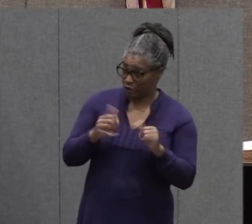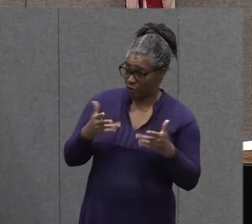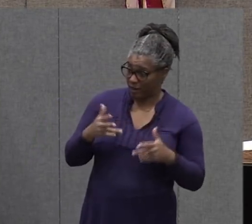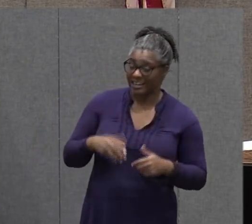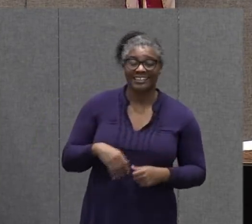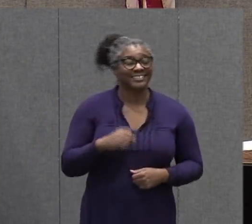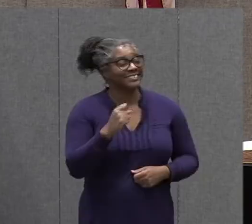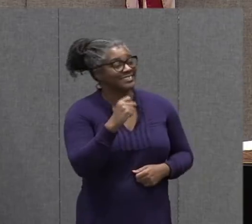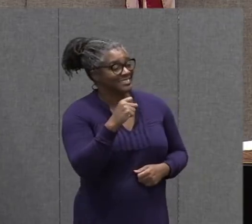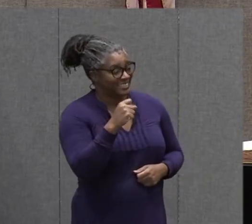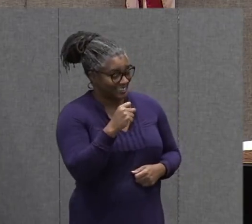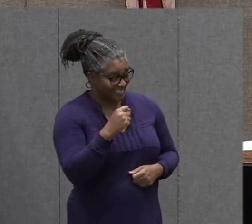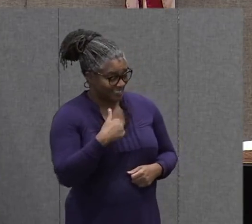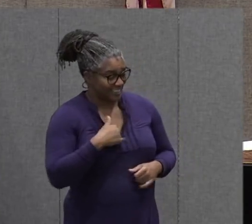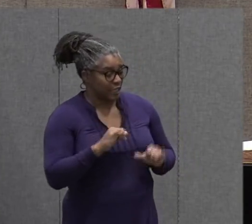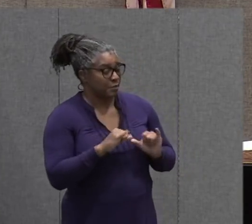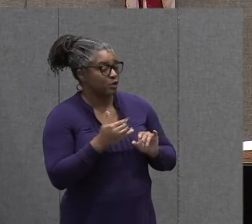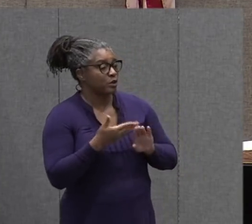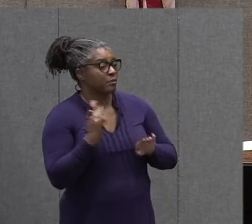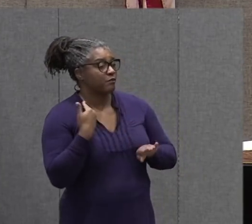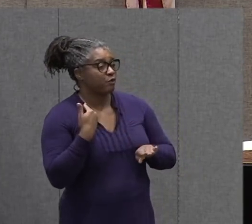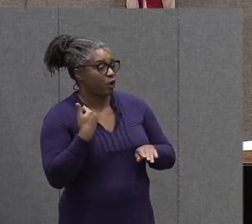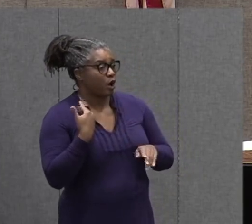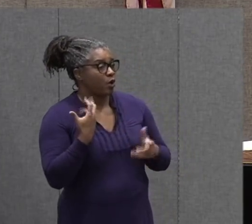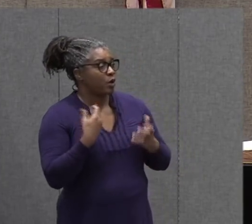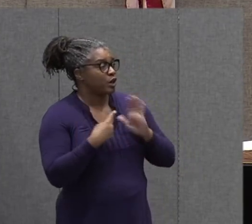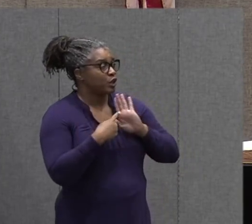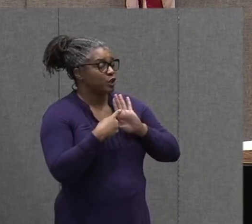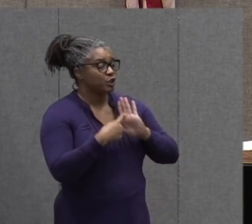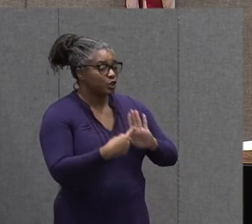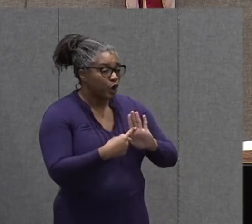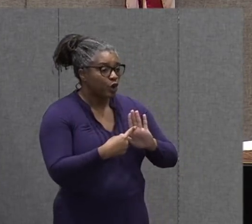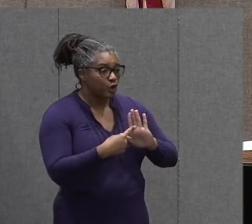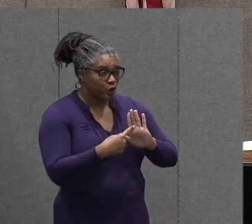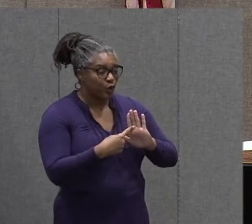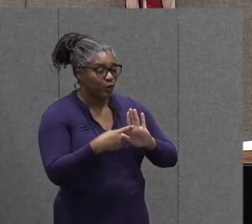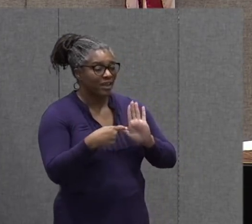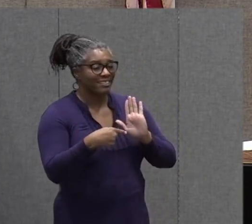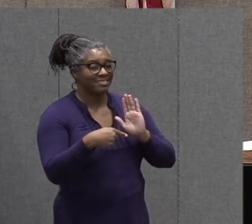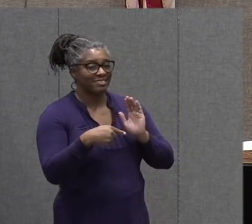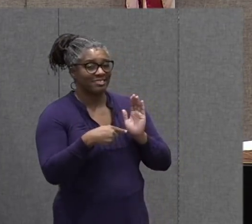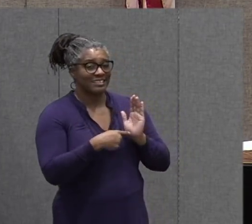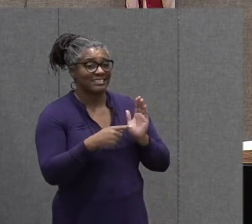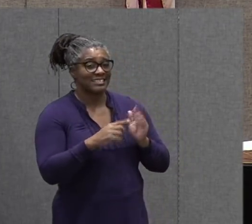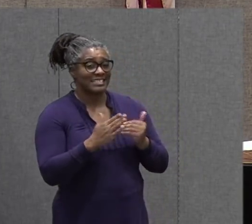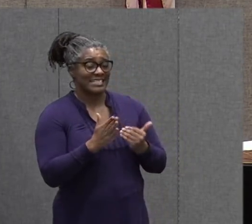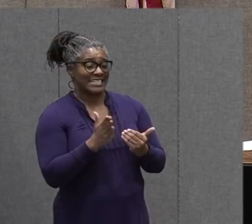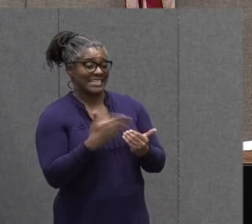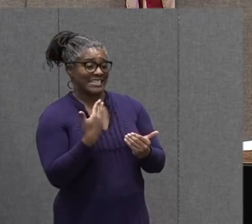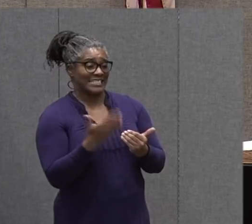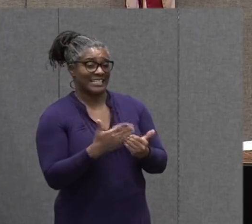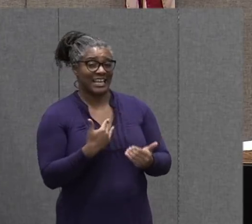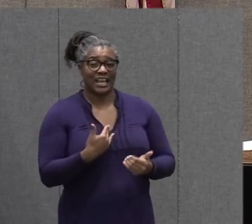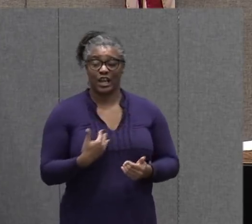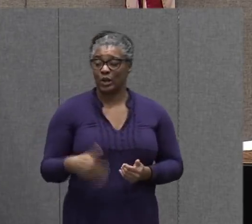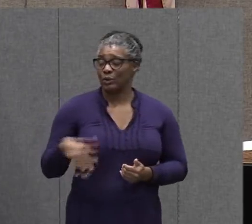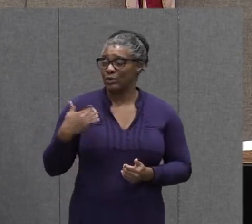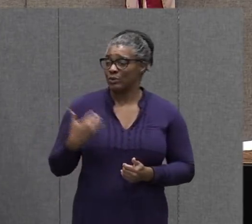just to show you how simple easy peasy, this is. [Mr. R.] Well you are just the butter to my bread.